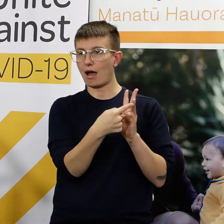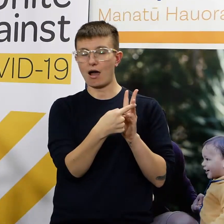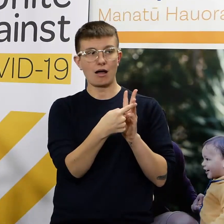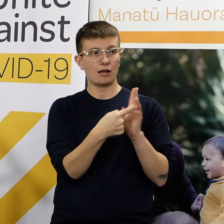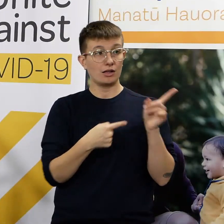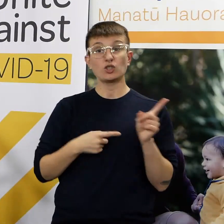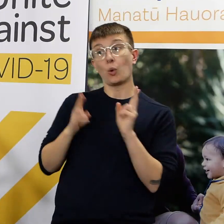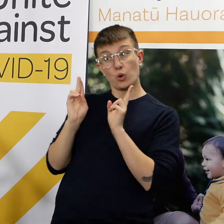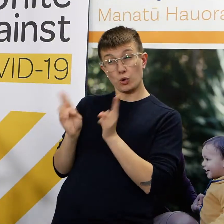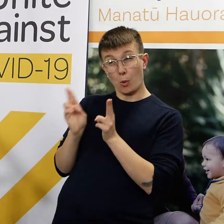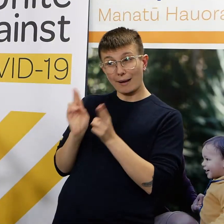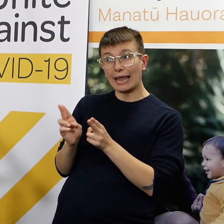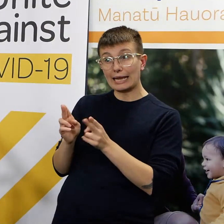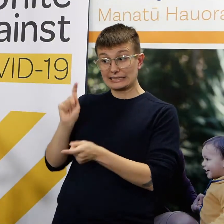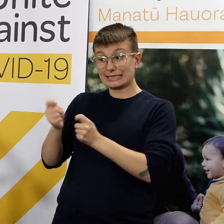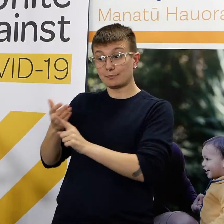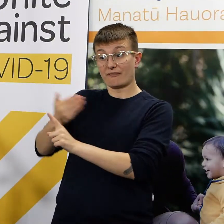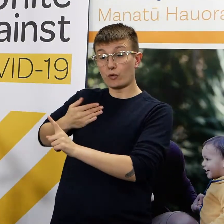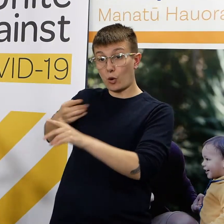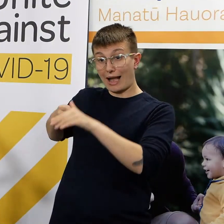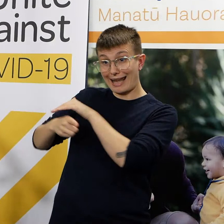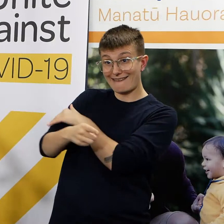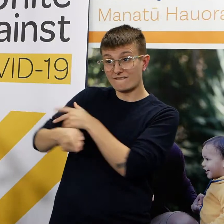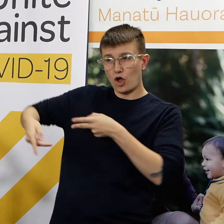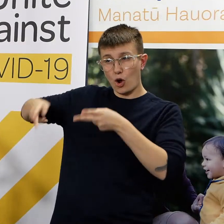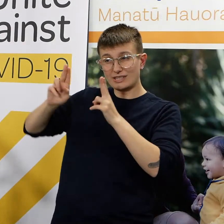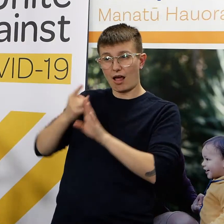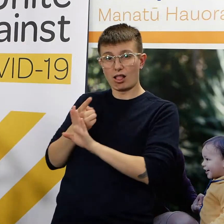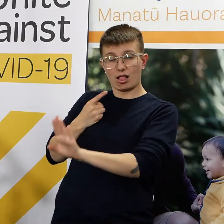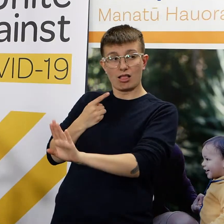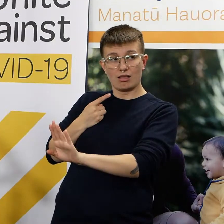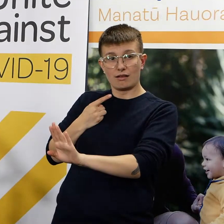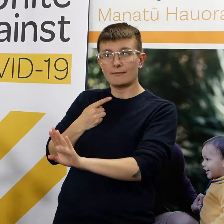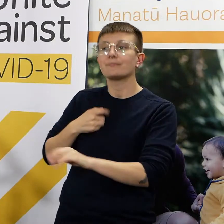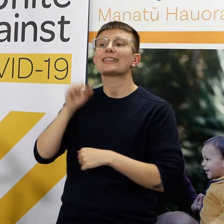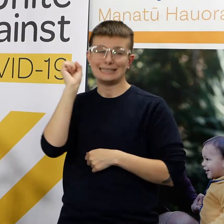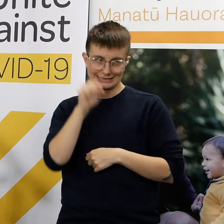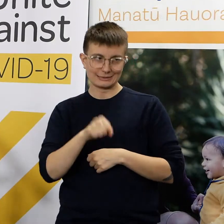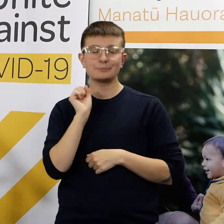Yes. Correct. And what I've just made clear today is that whatever the circumstances a tests